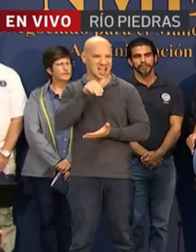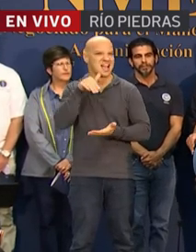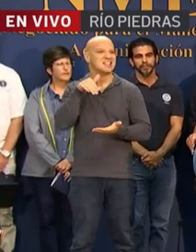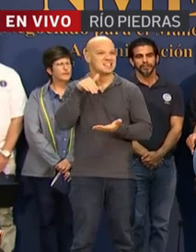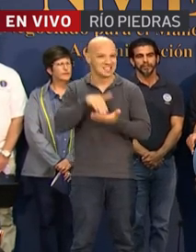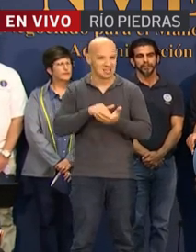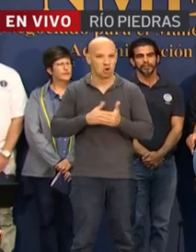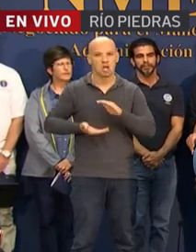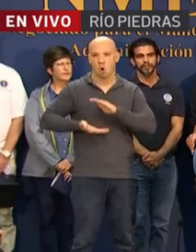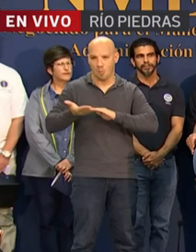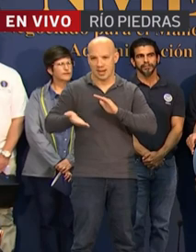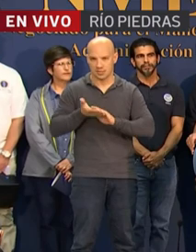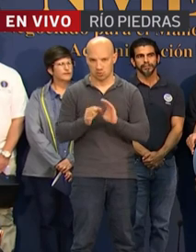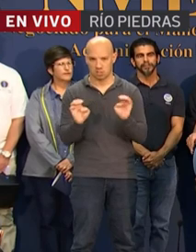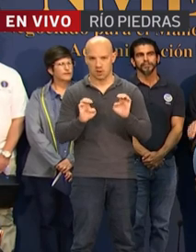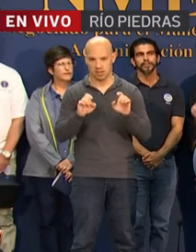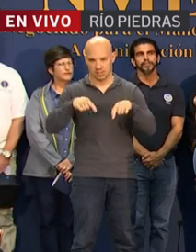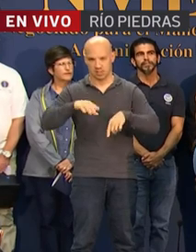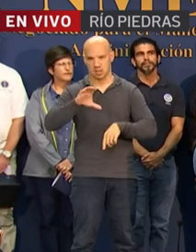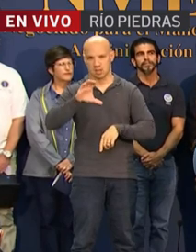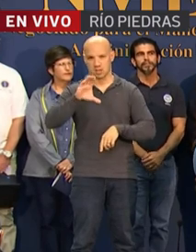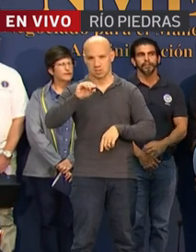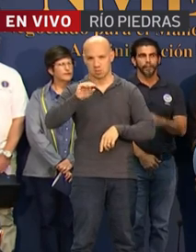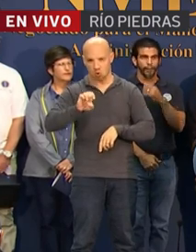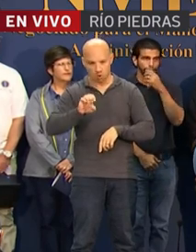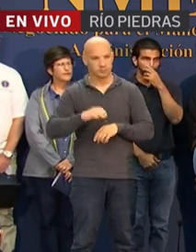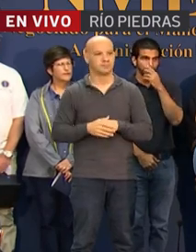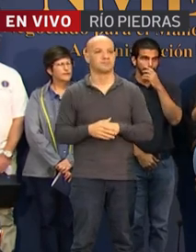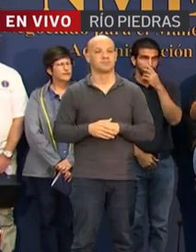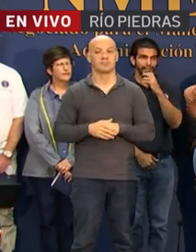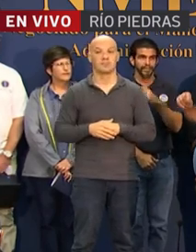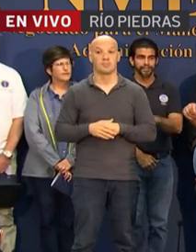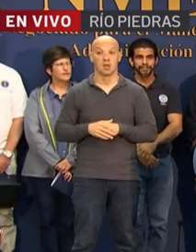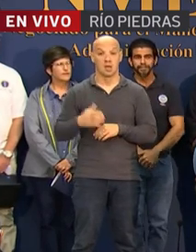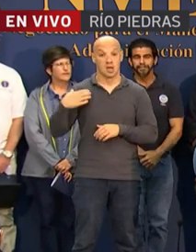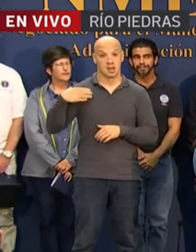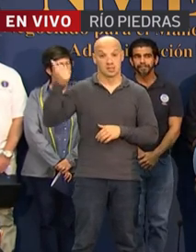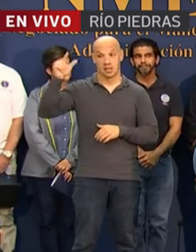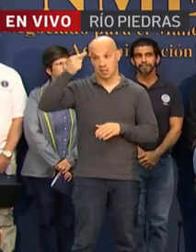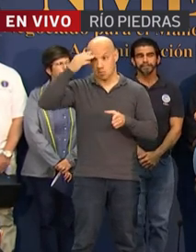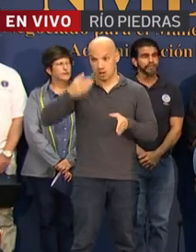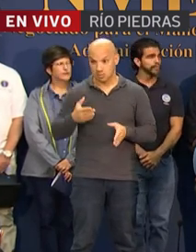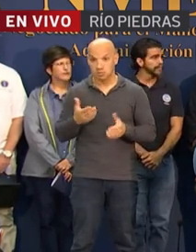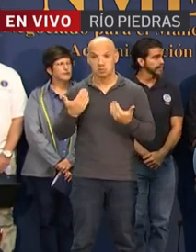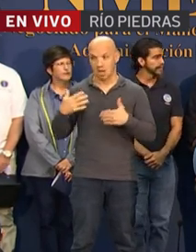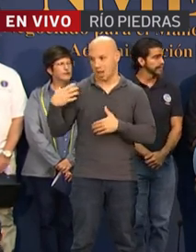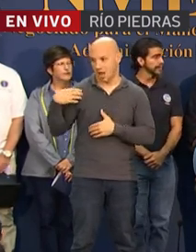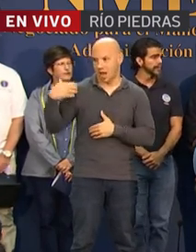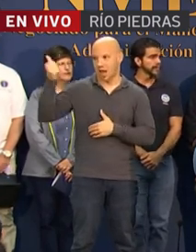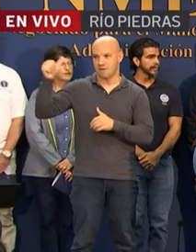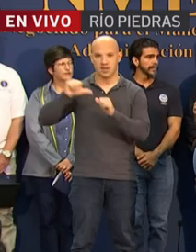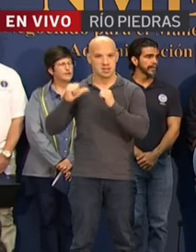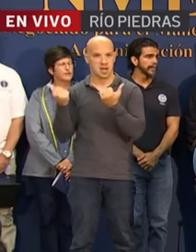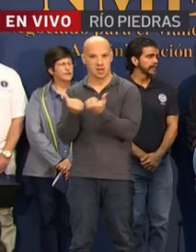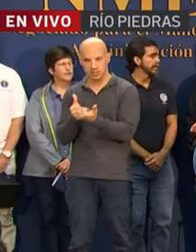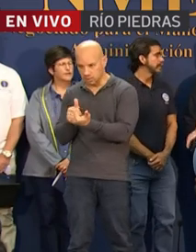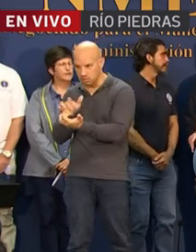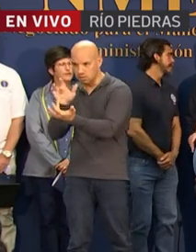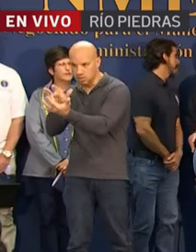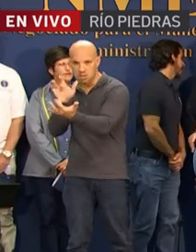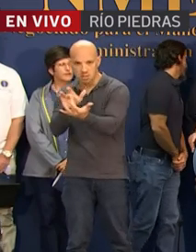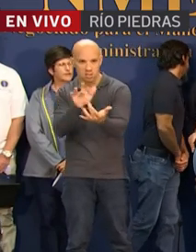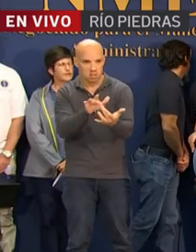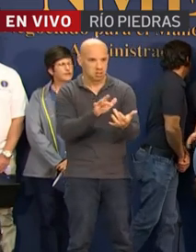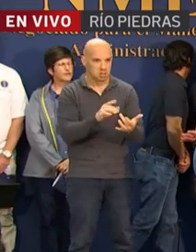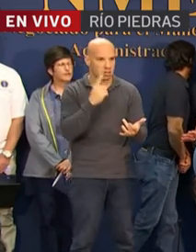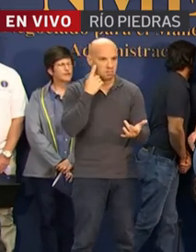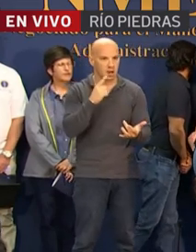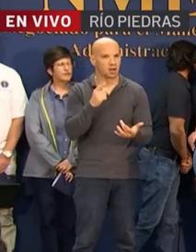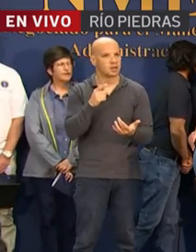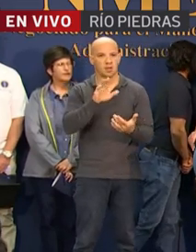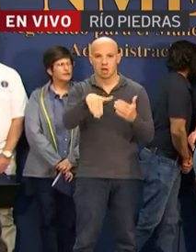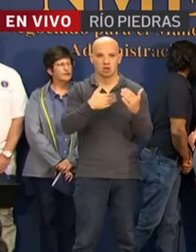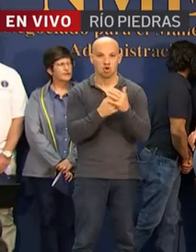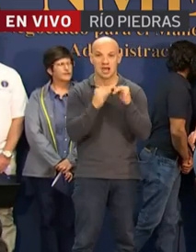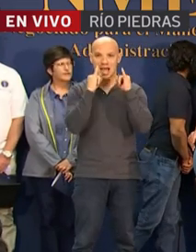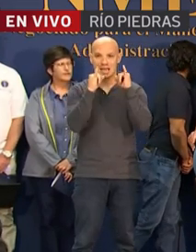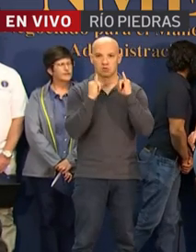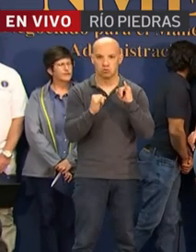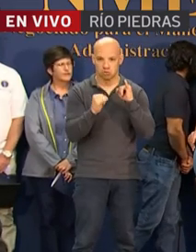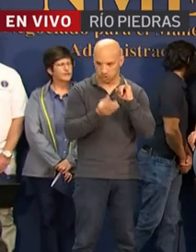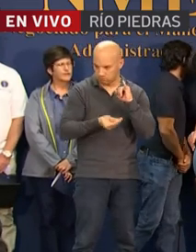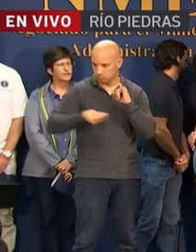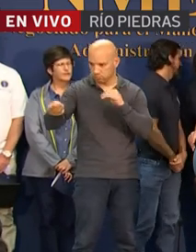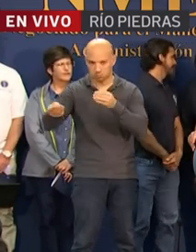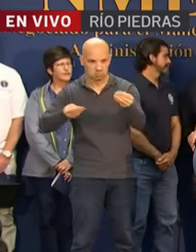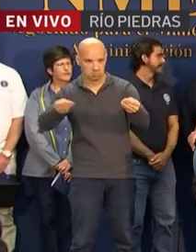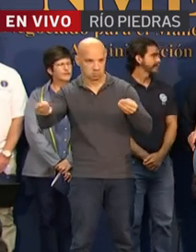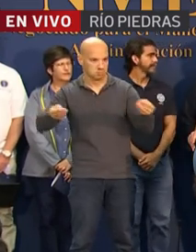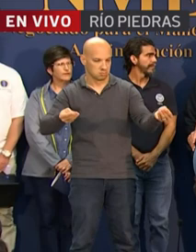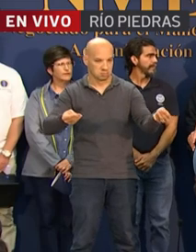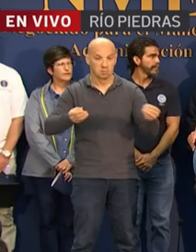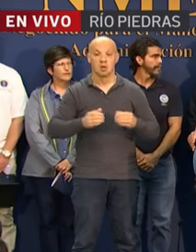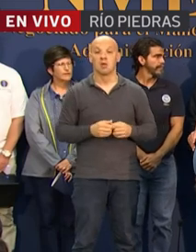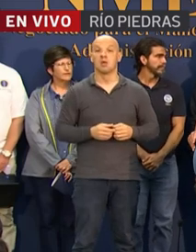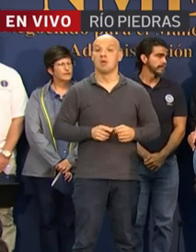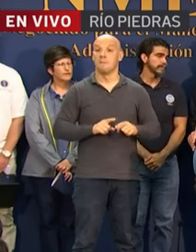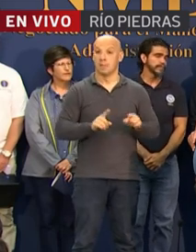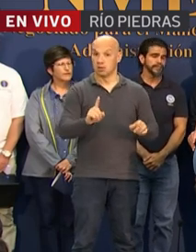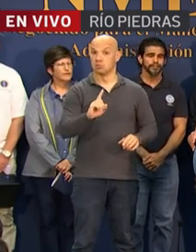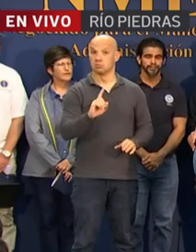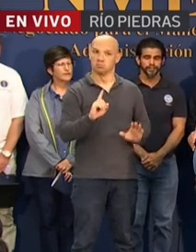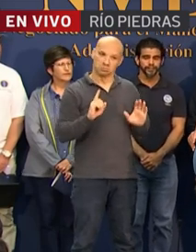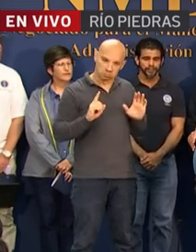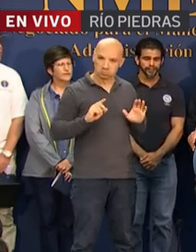SERVICIOS ESENCIALES DEBEN